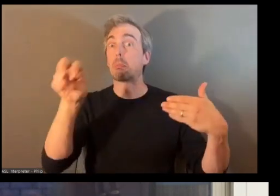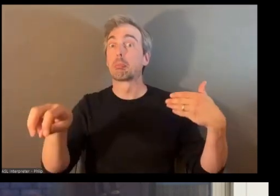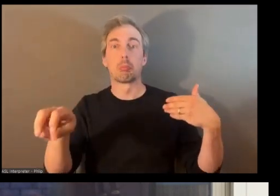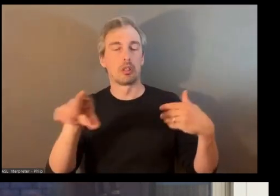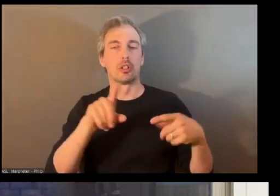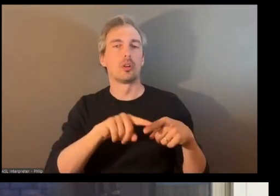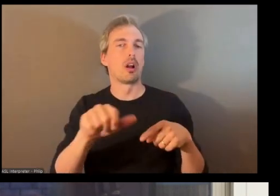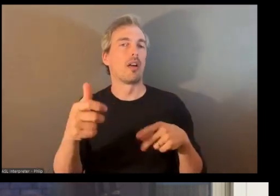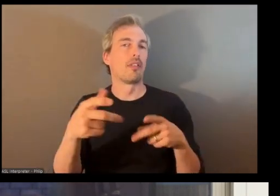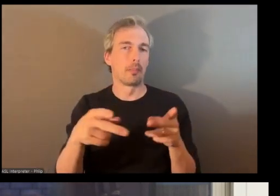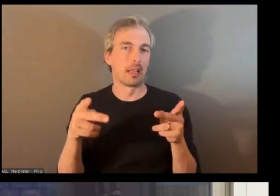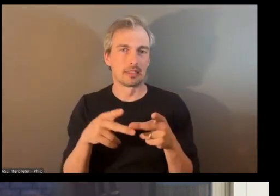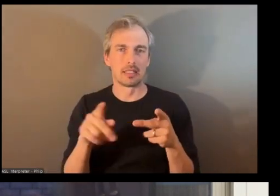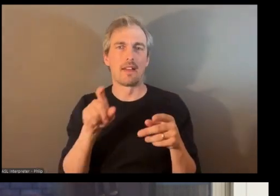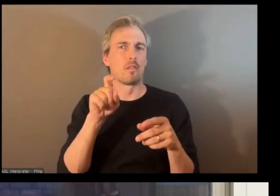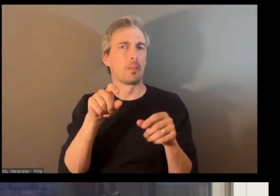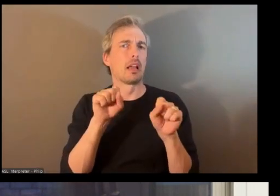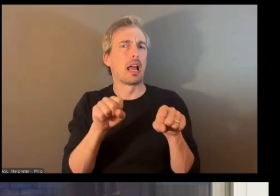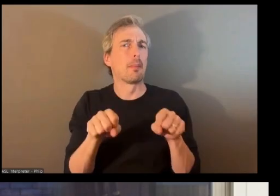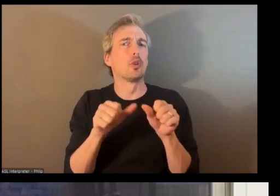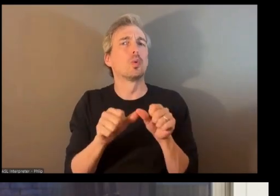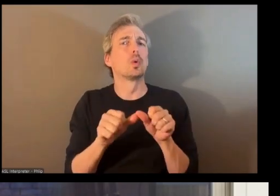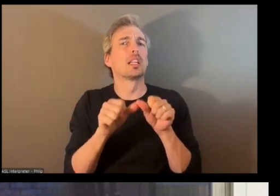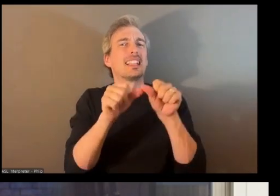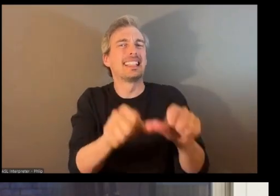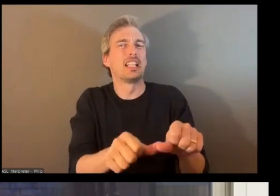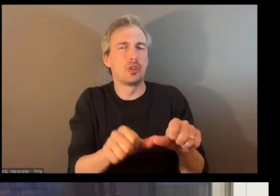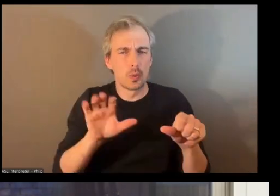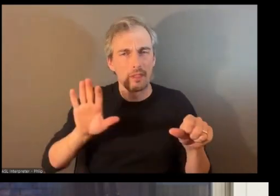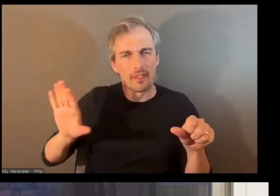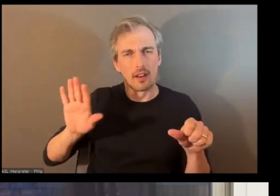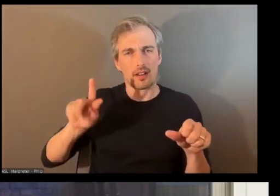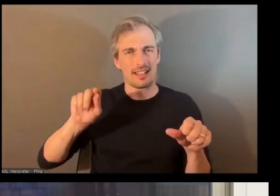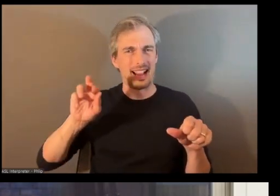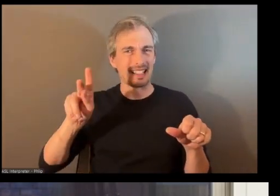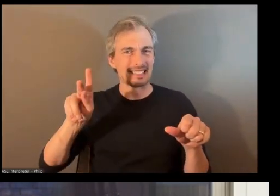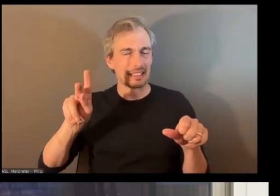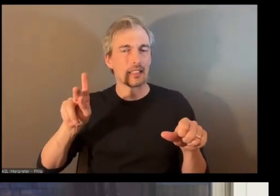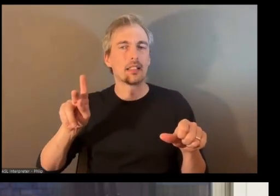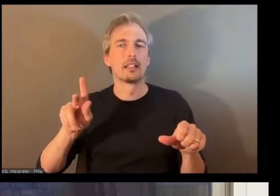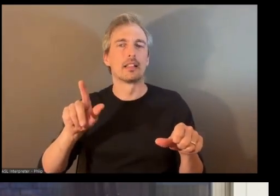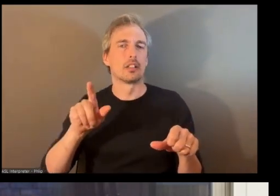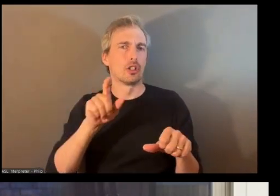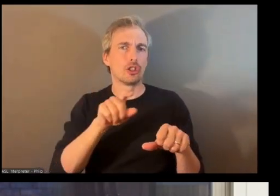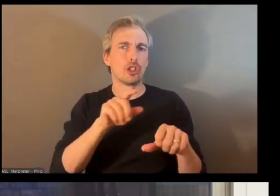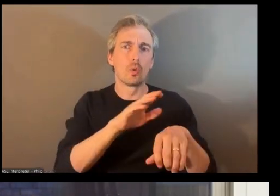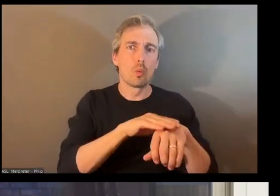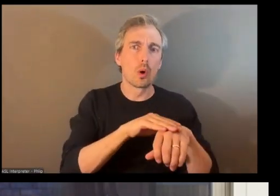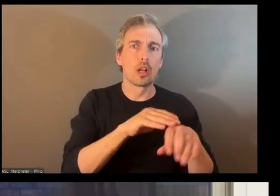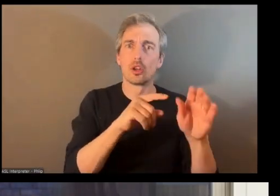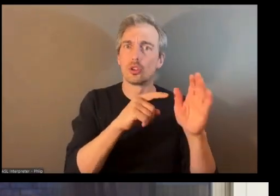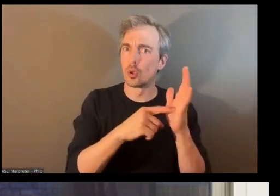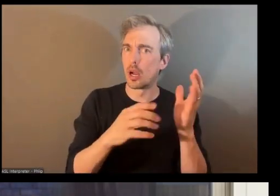That there are enough warnings, how much time they have, before they get locked out, et cetera.